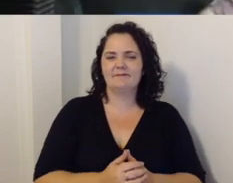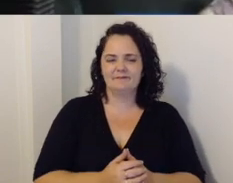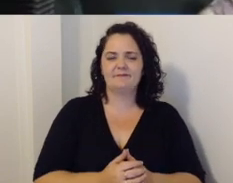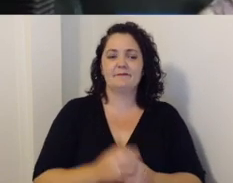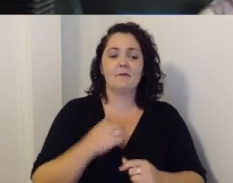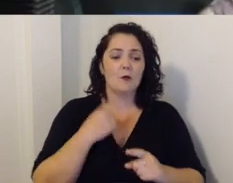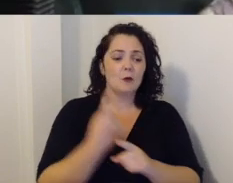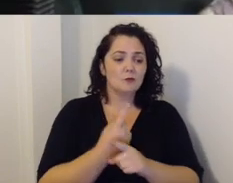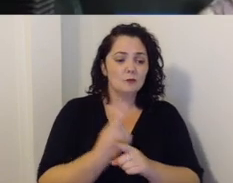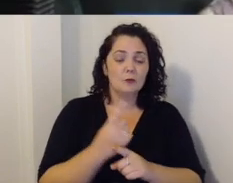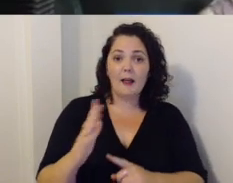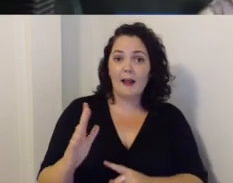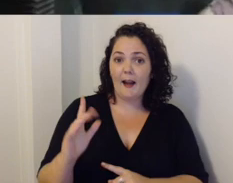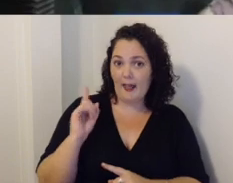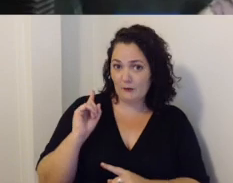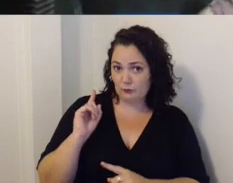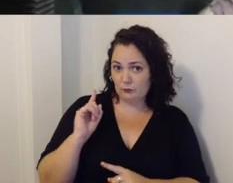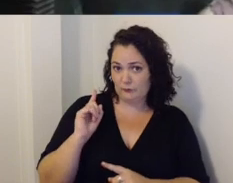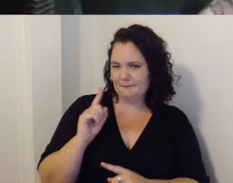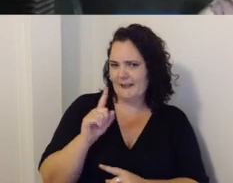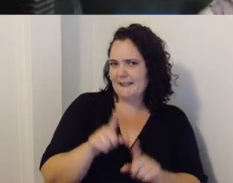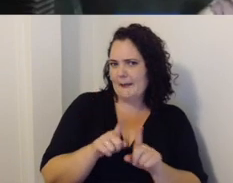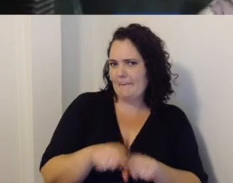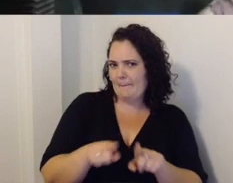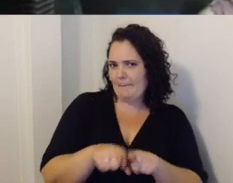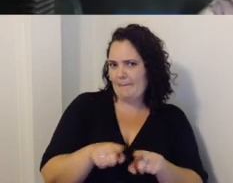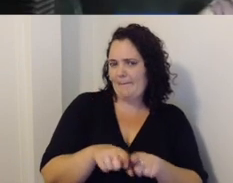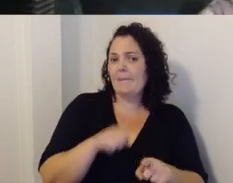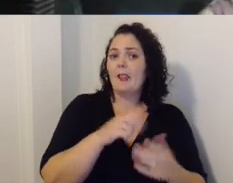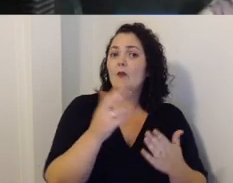I spoke about last week and I'll reiterate again this week we're calling the series Draw Along with